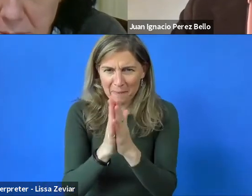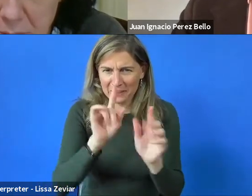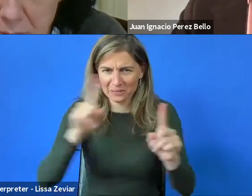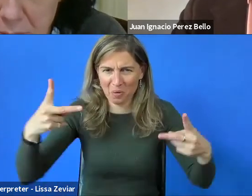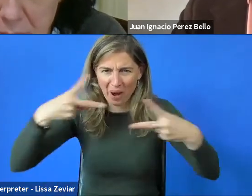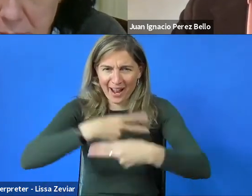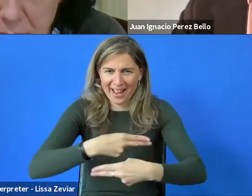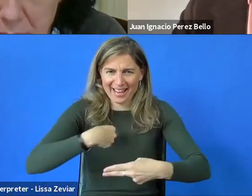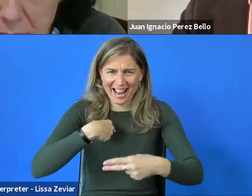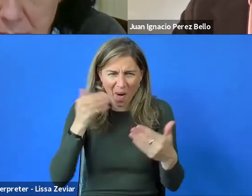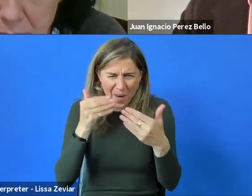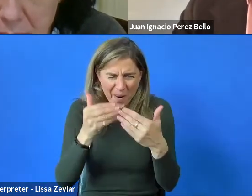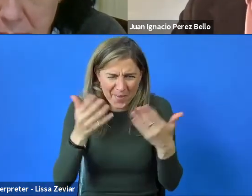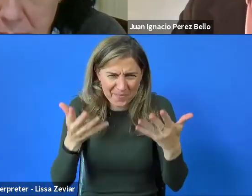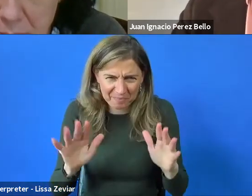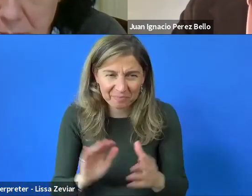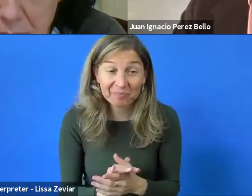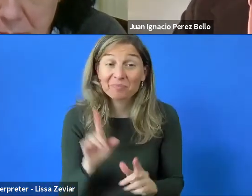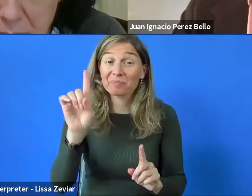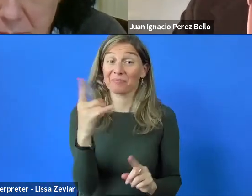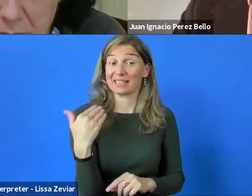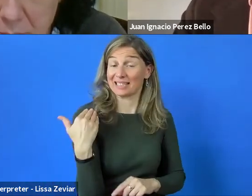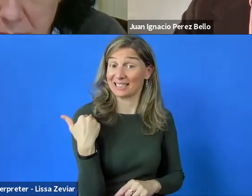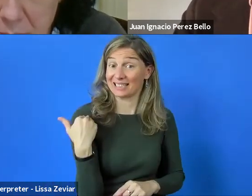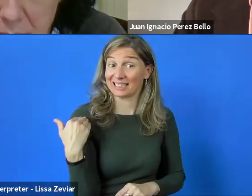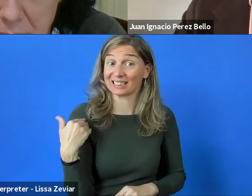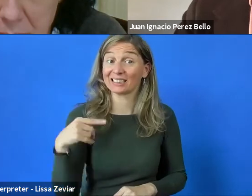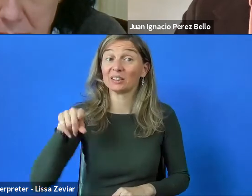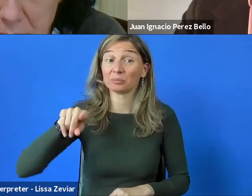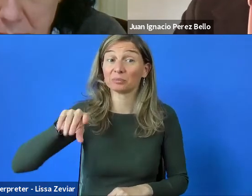There was a recent case of a woman from Iraq